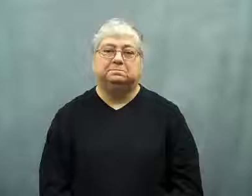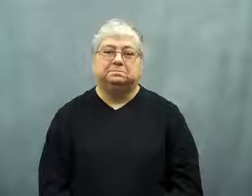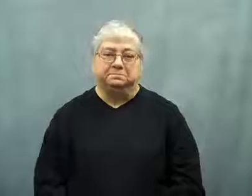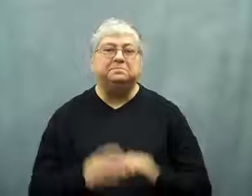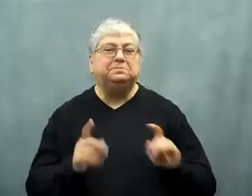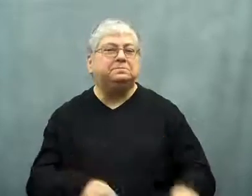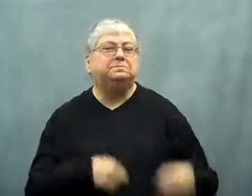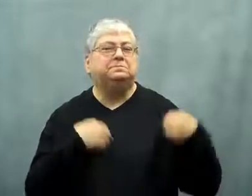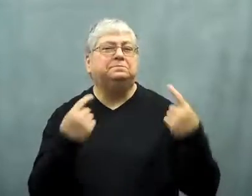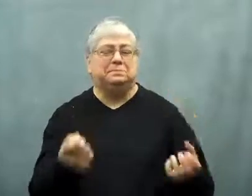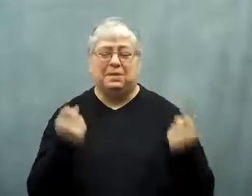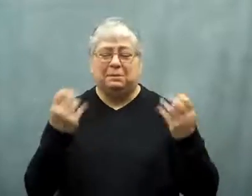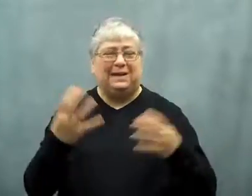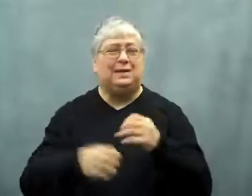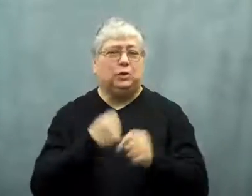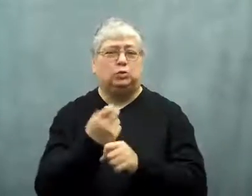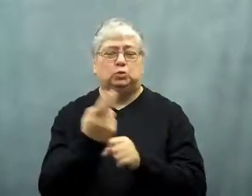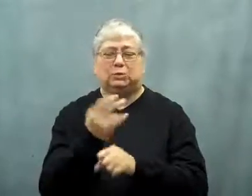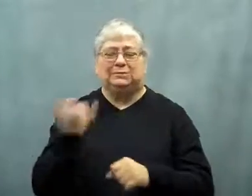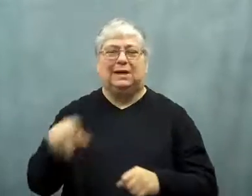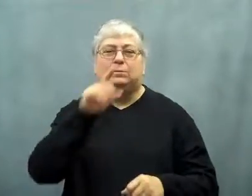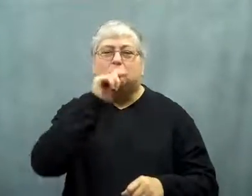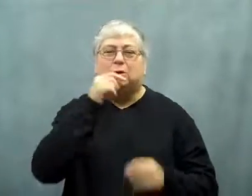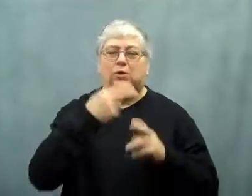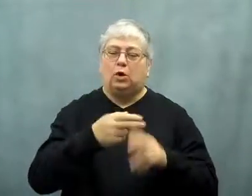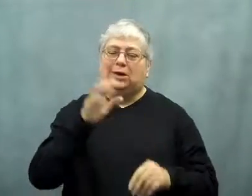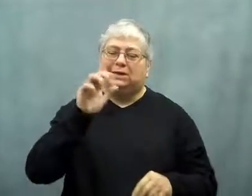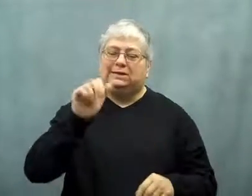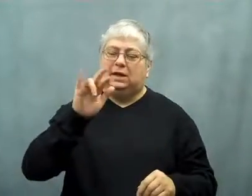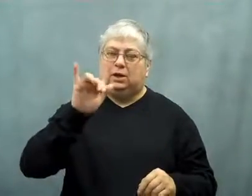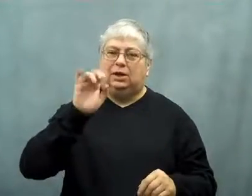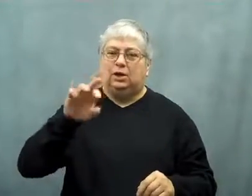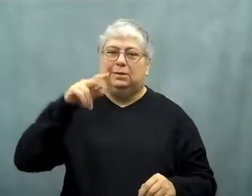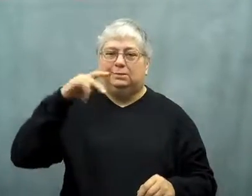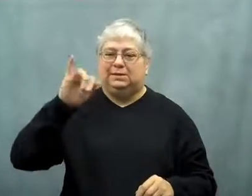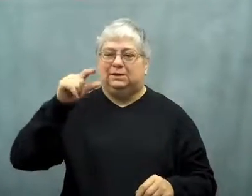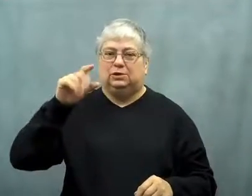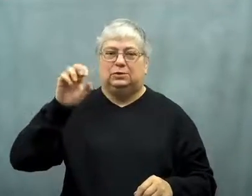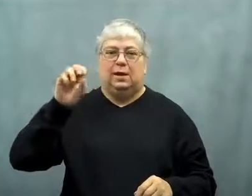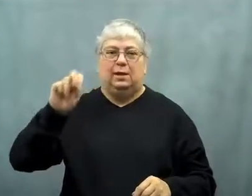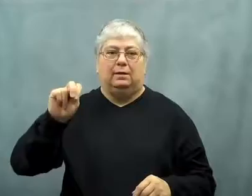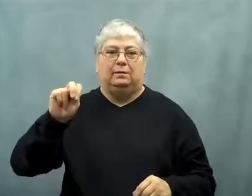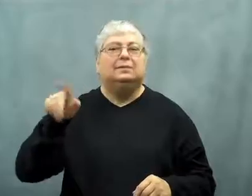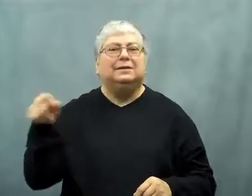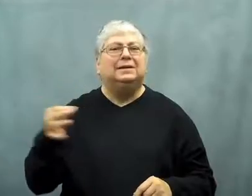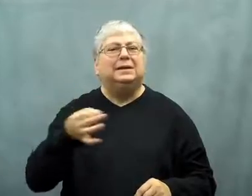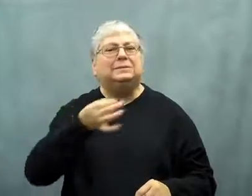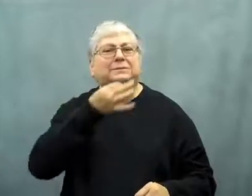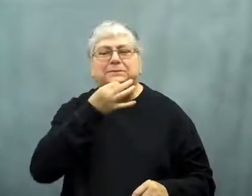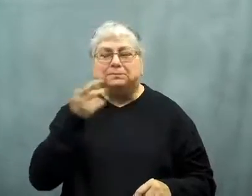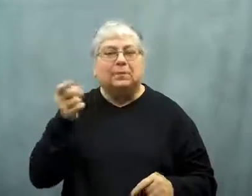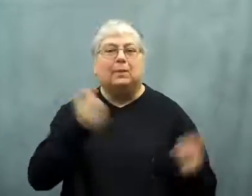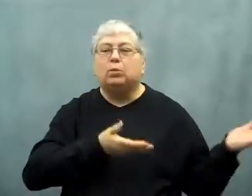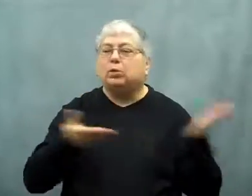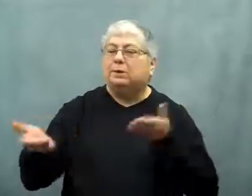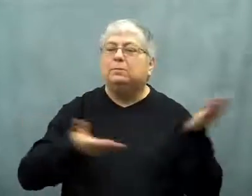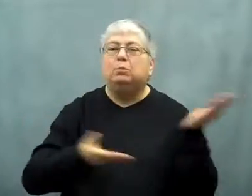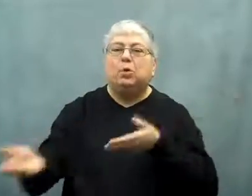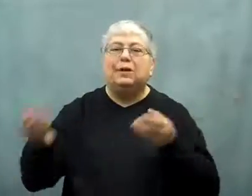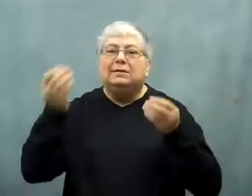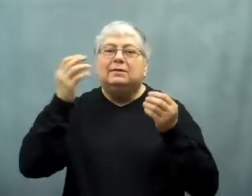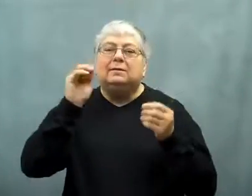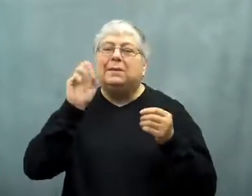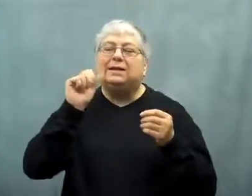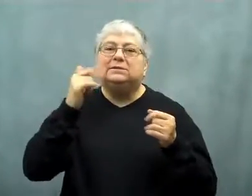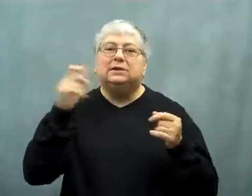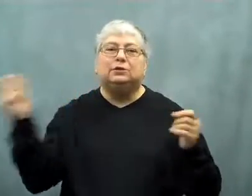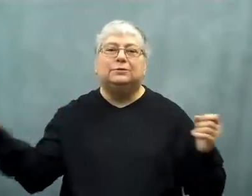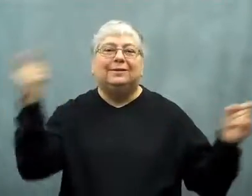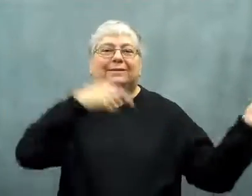Carrier pigeons have been used for many years